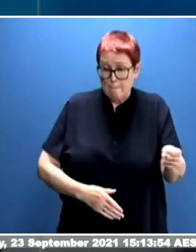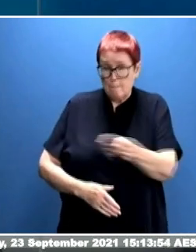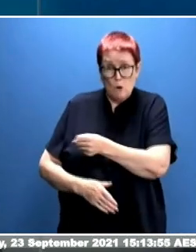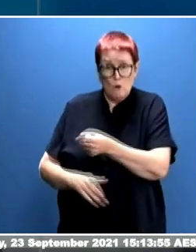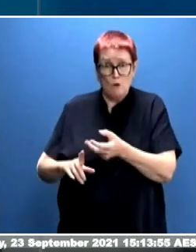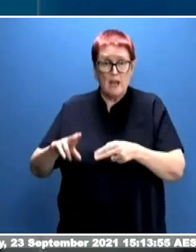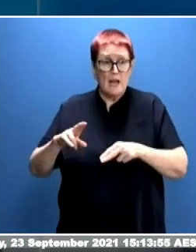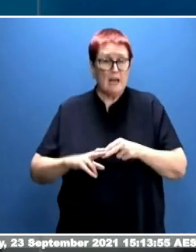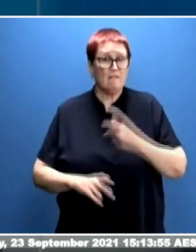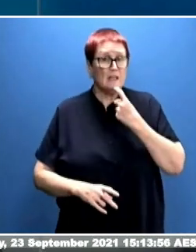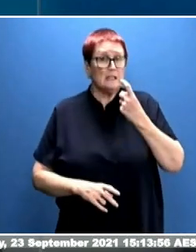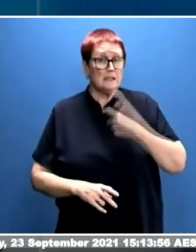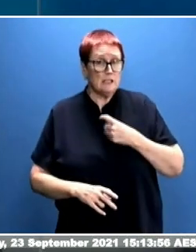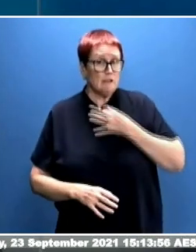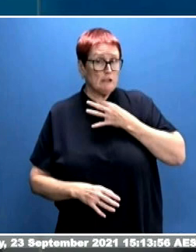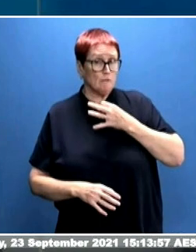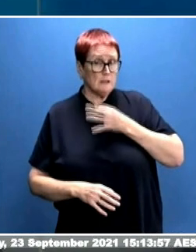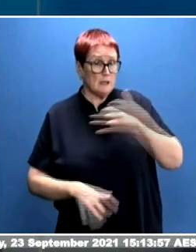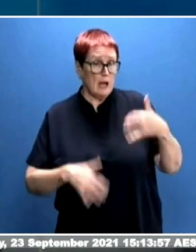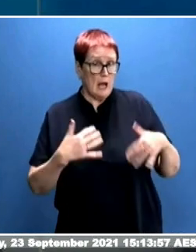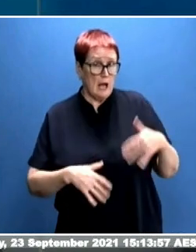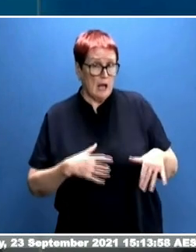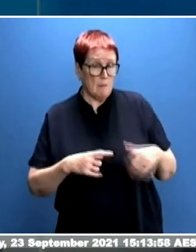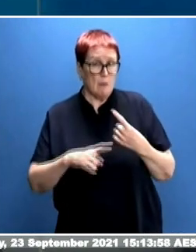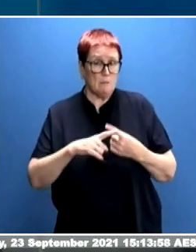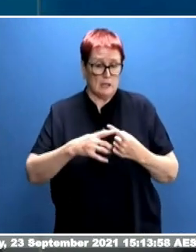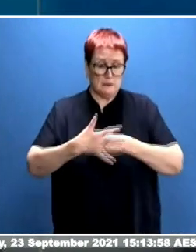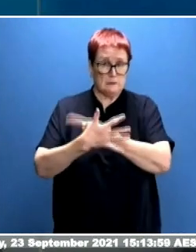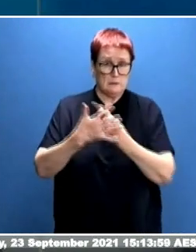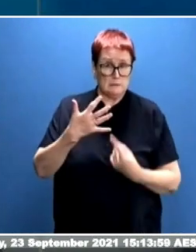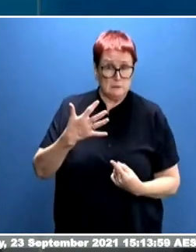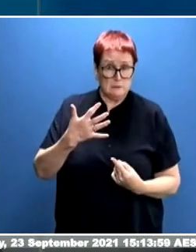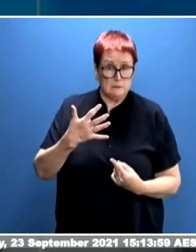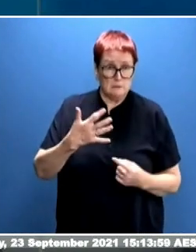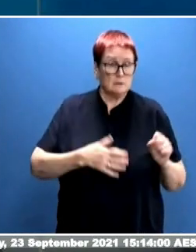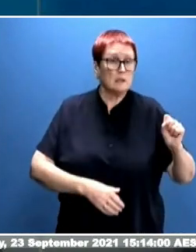to the child, and those other points that we see at point 3 on the screen. Yes.